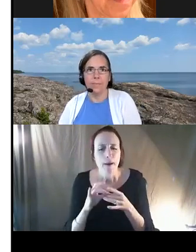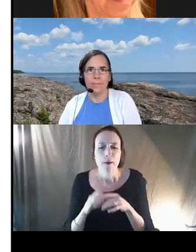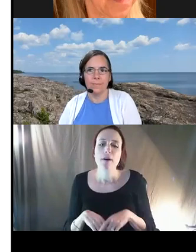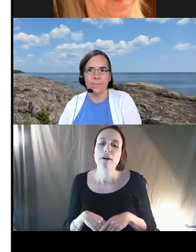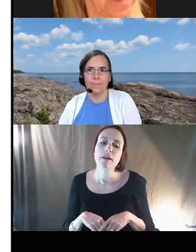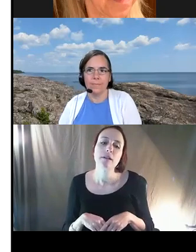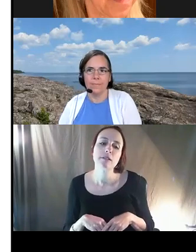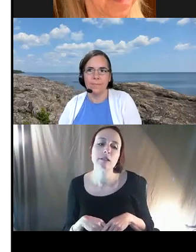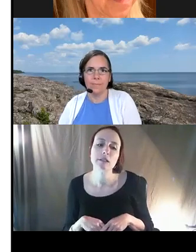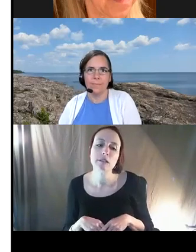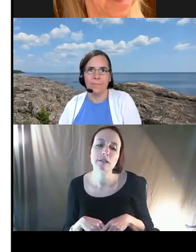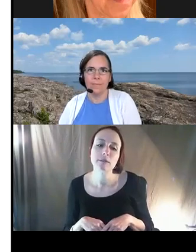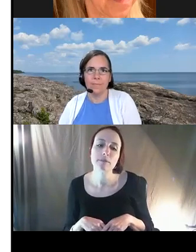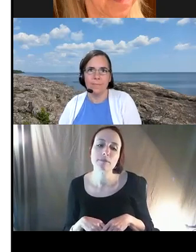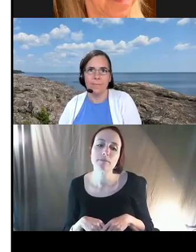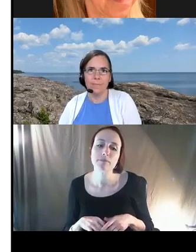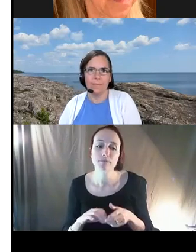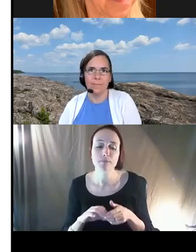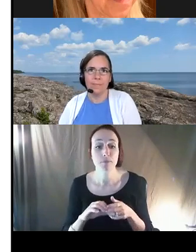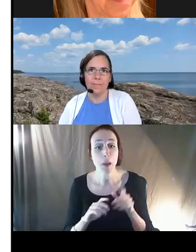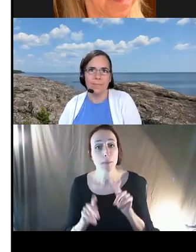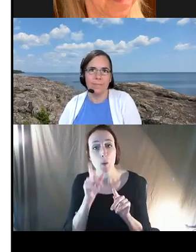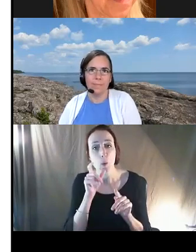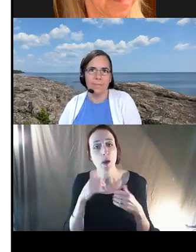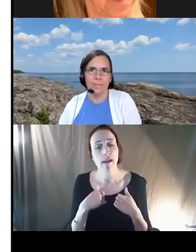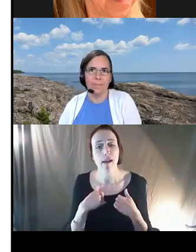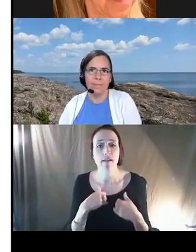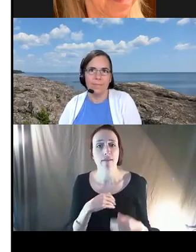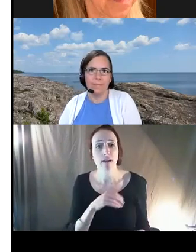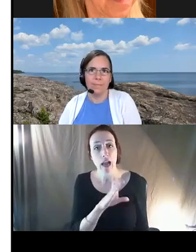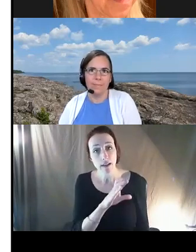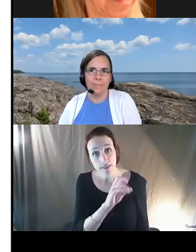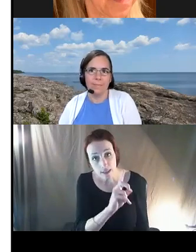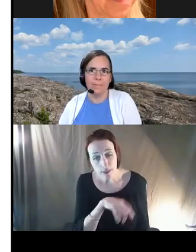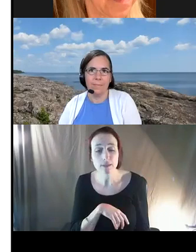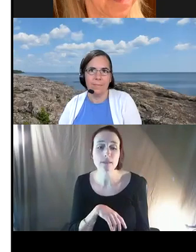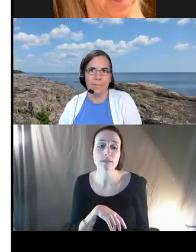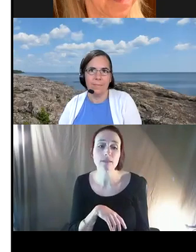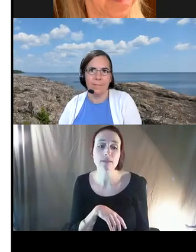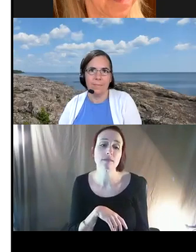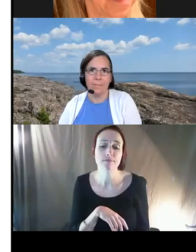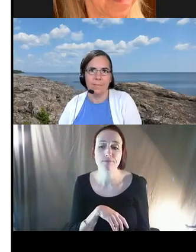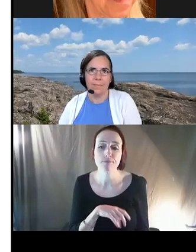cognitive disabilities or using digital technology